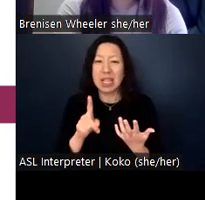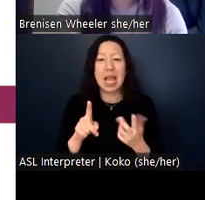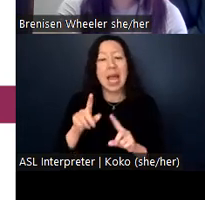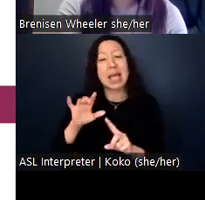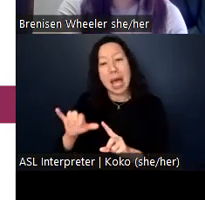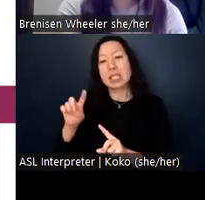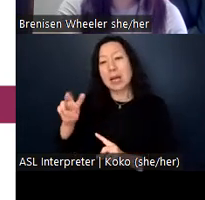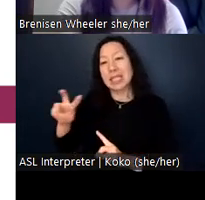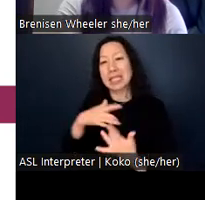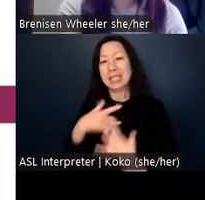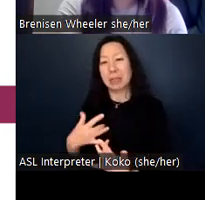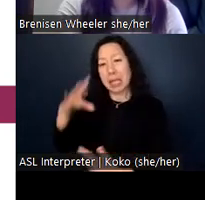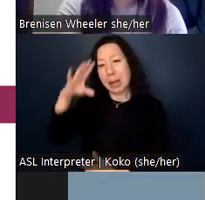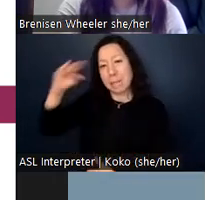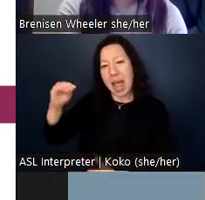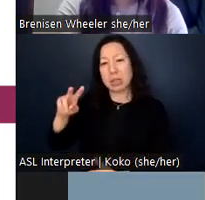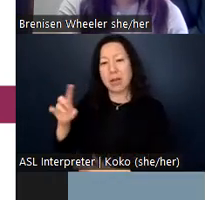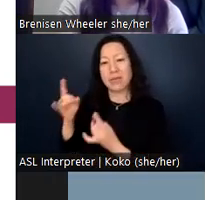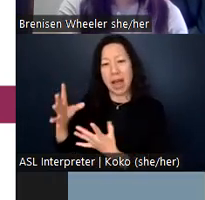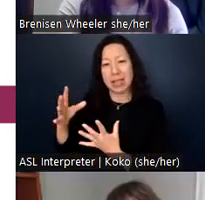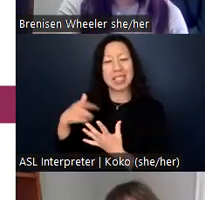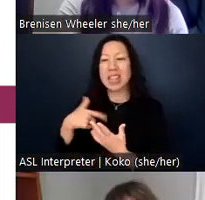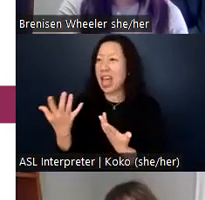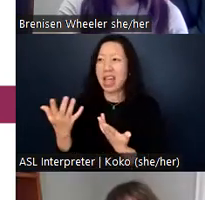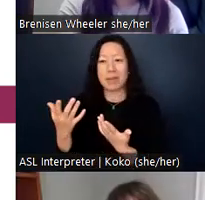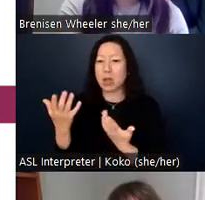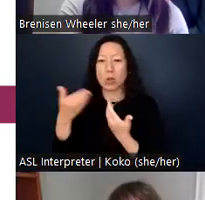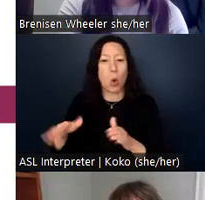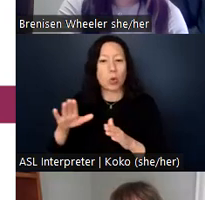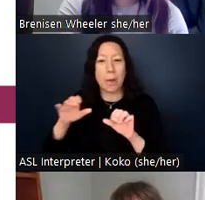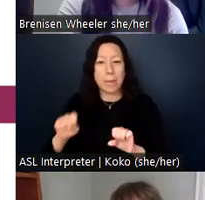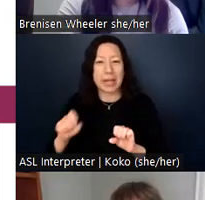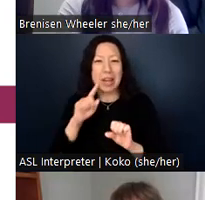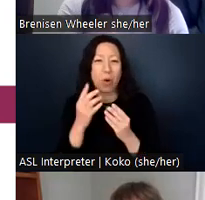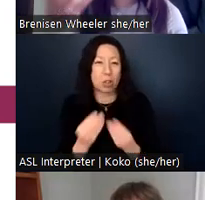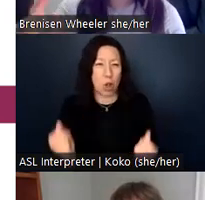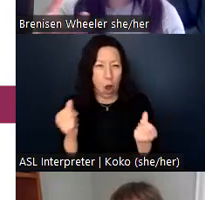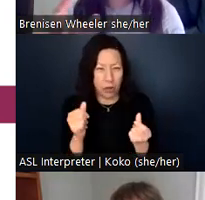13:00:01 Then we lose out on the ability to solve it we also need to recognize that survivor's